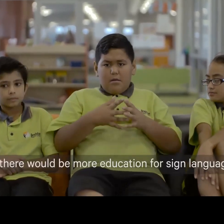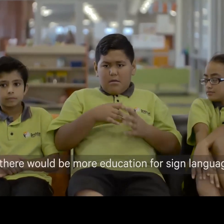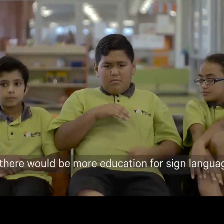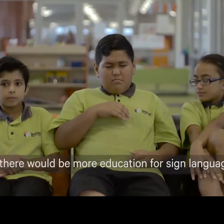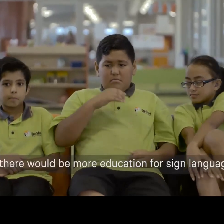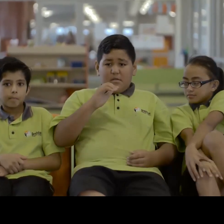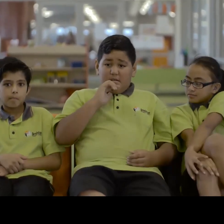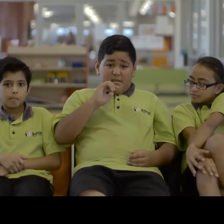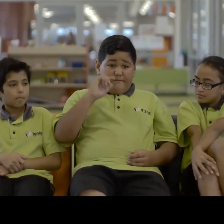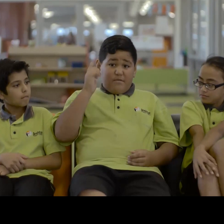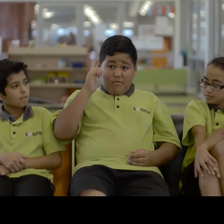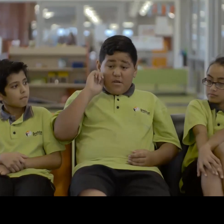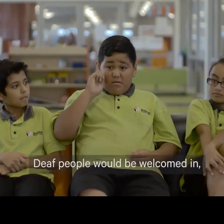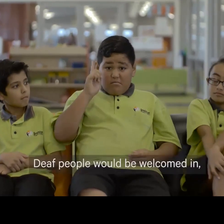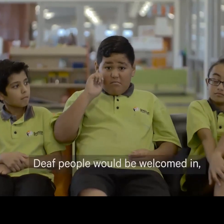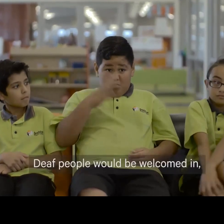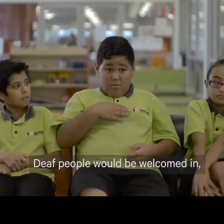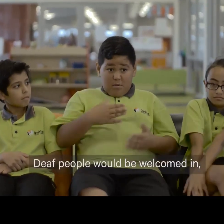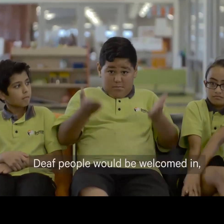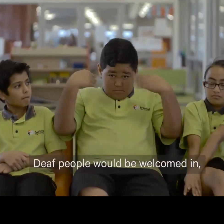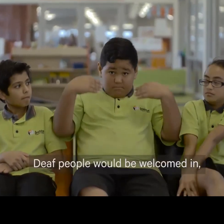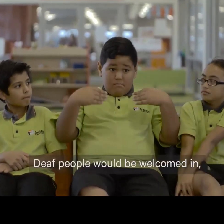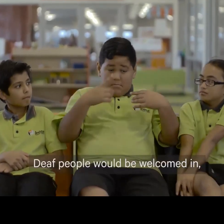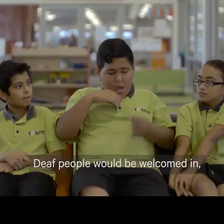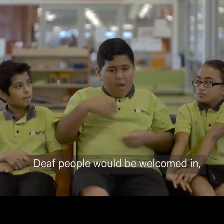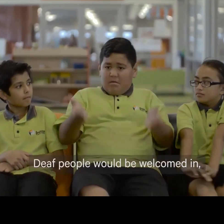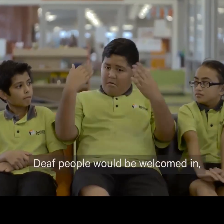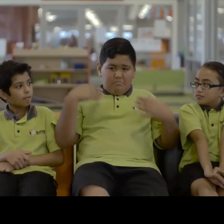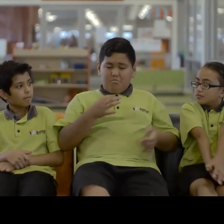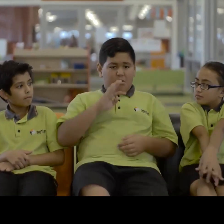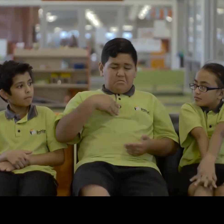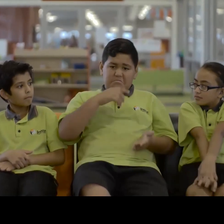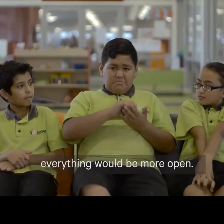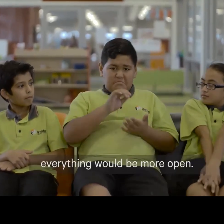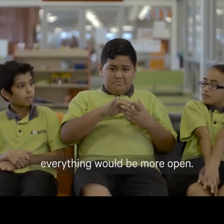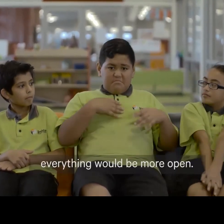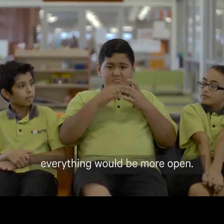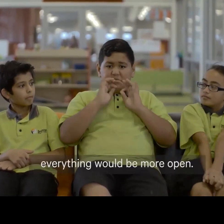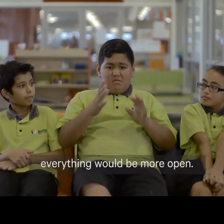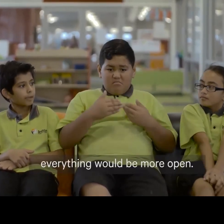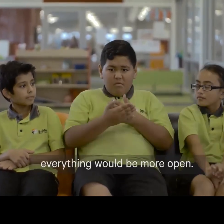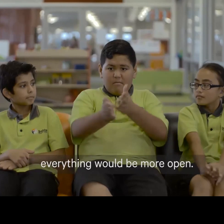There would be more education for sign language. Deaf people would be welcomed in, everything would be more open.